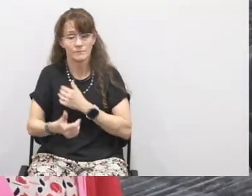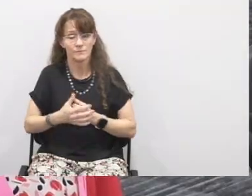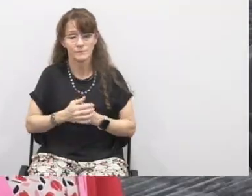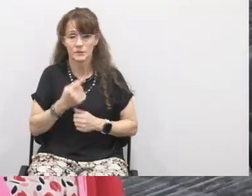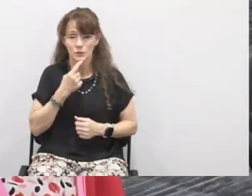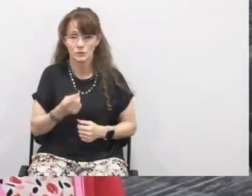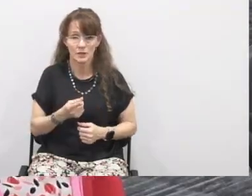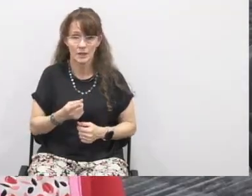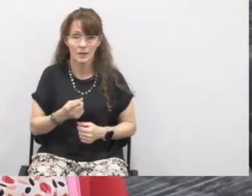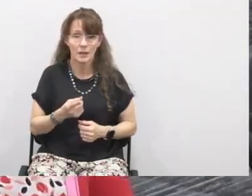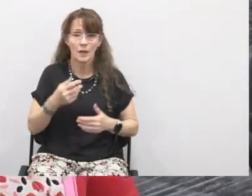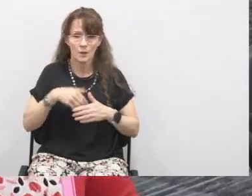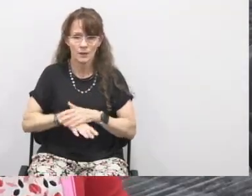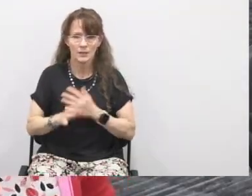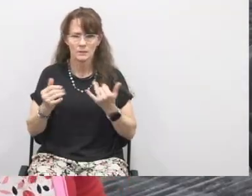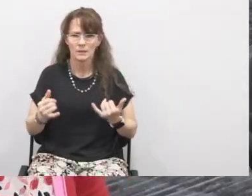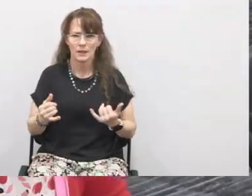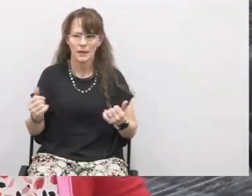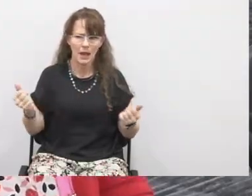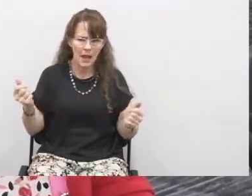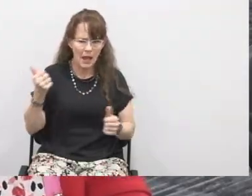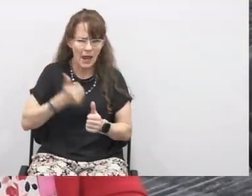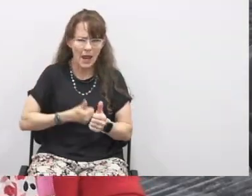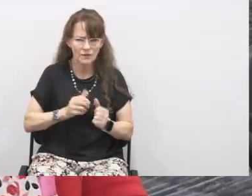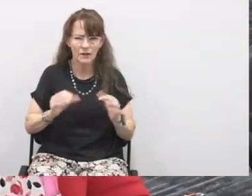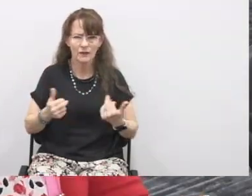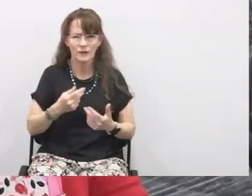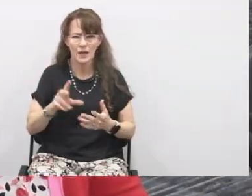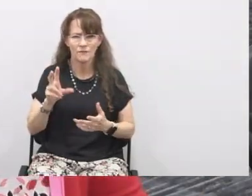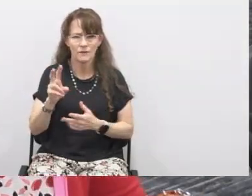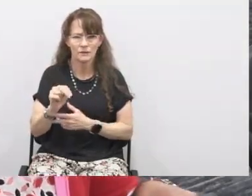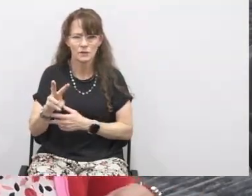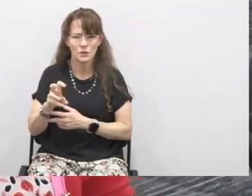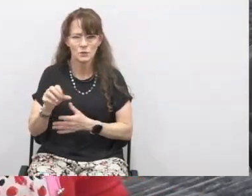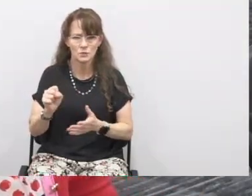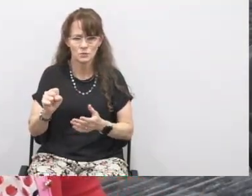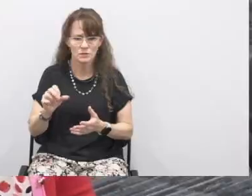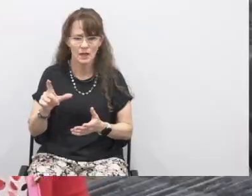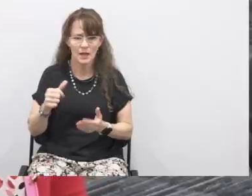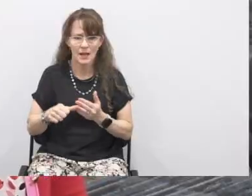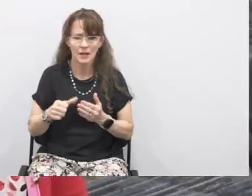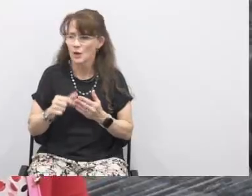we went in today and they said every classroom should have newsletters. Not a problem. Who's gonna do it?